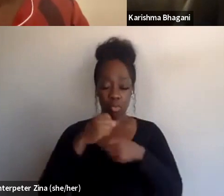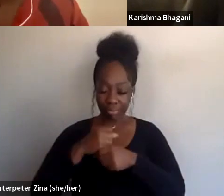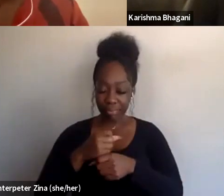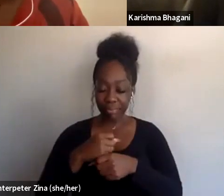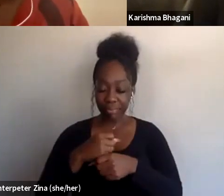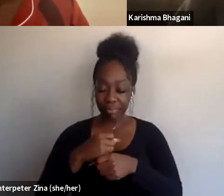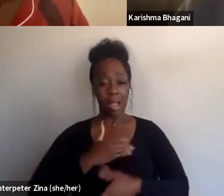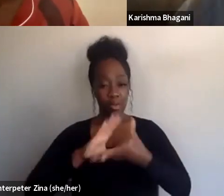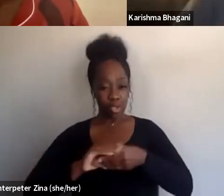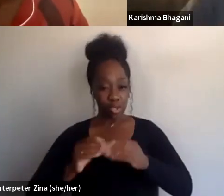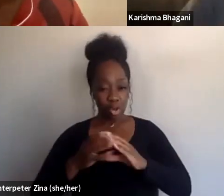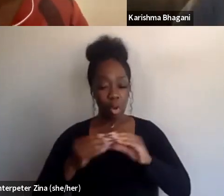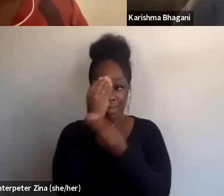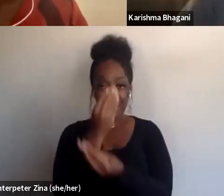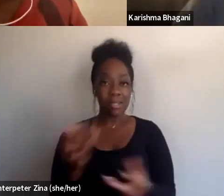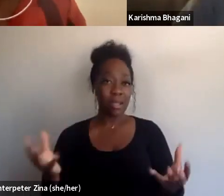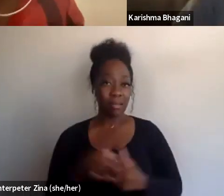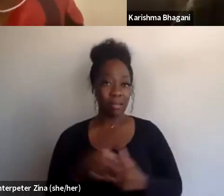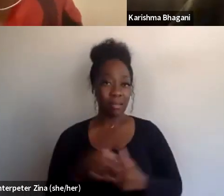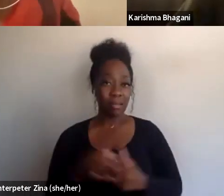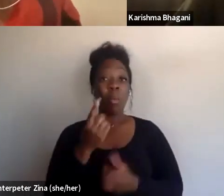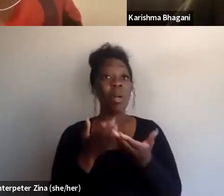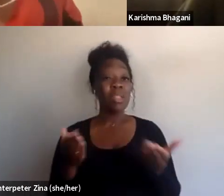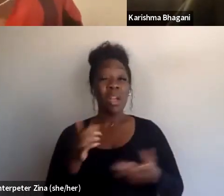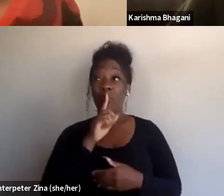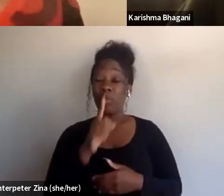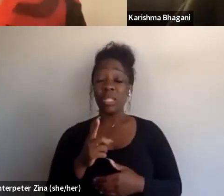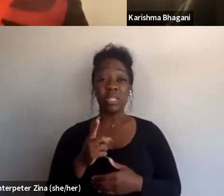And one thing that I've always been passionate about and I feel in South Africa